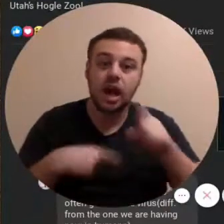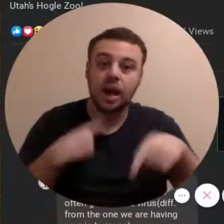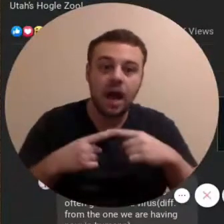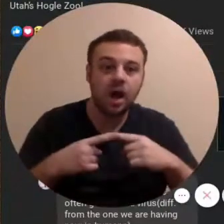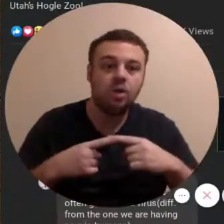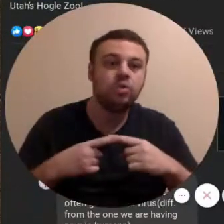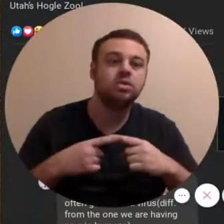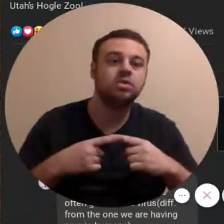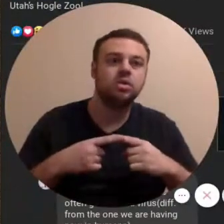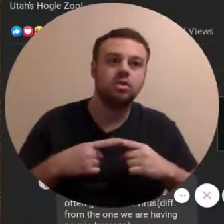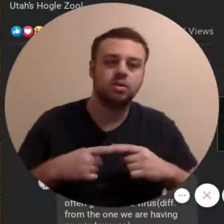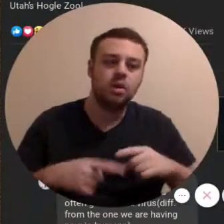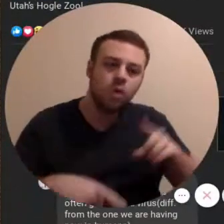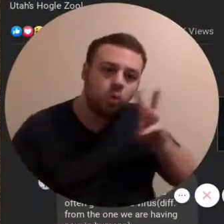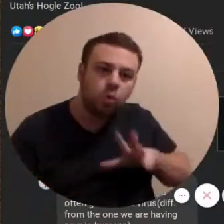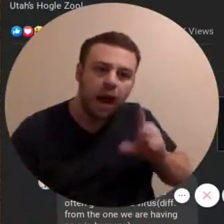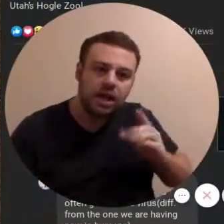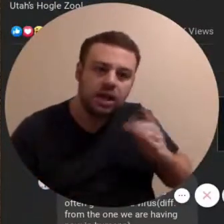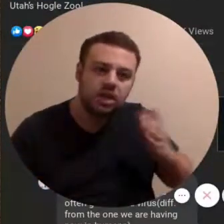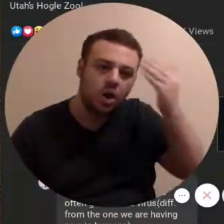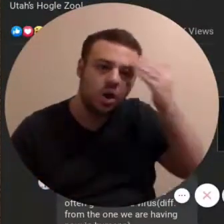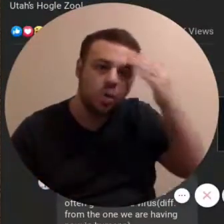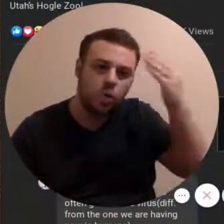and what we're trying to share. All of these organizations that have partnered